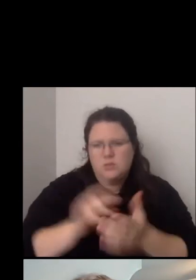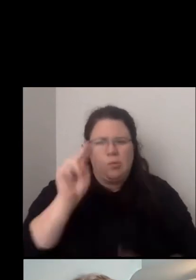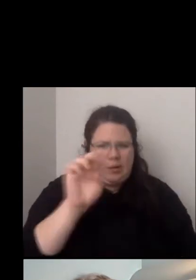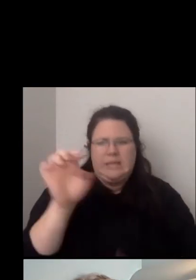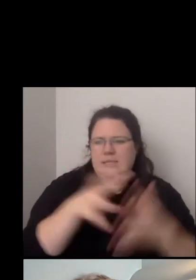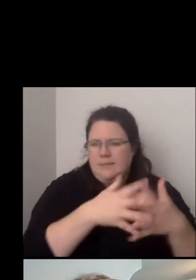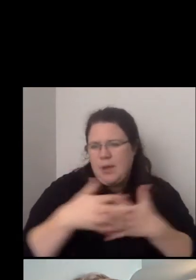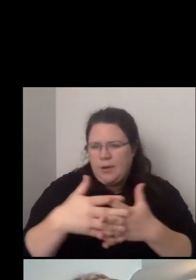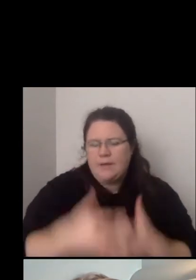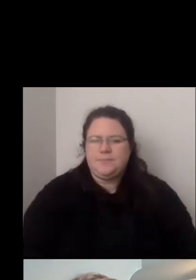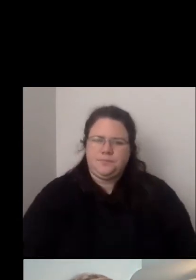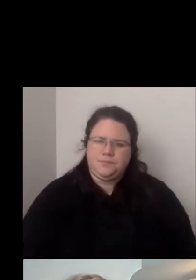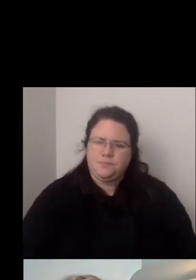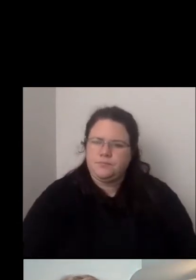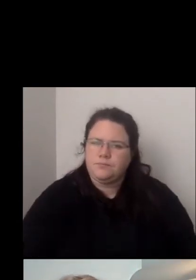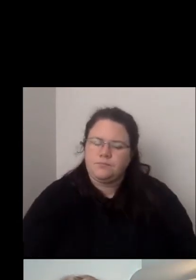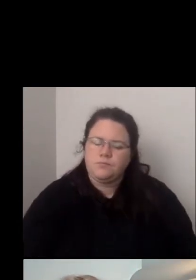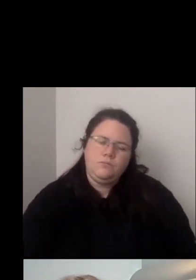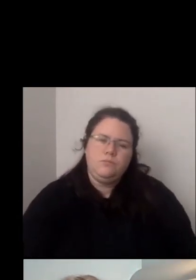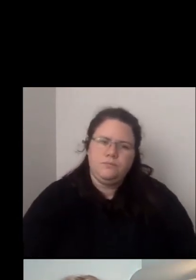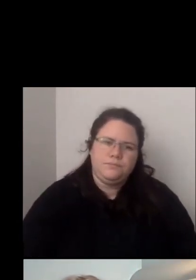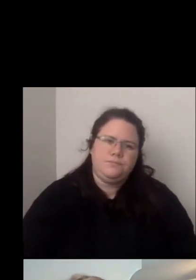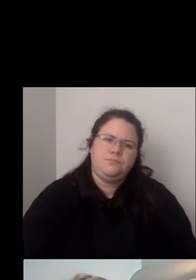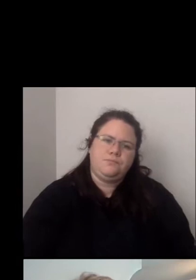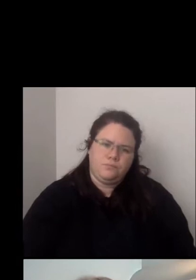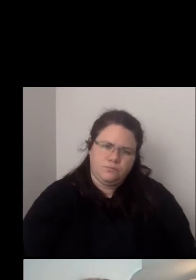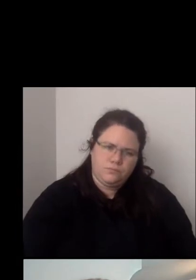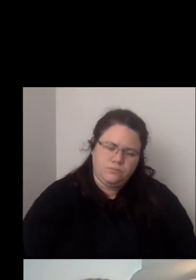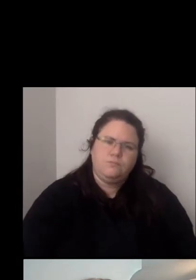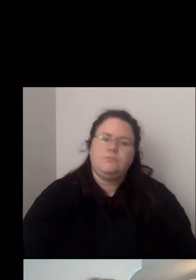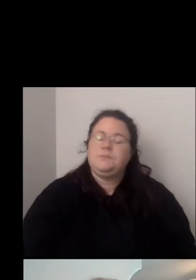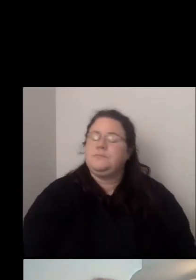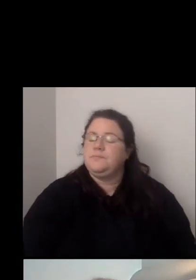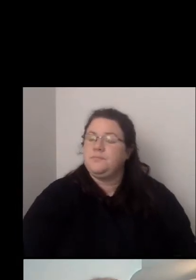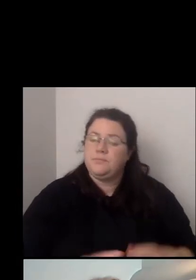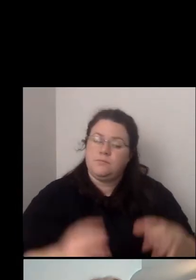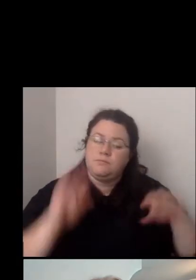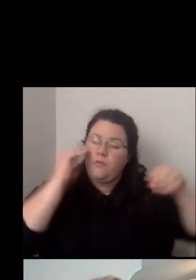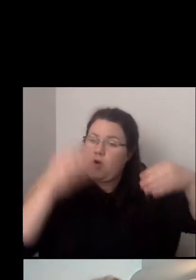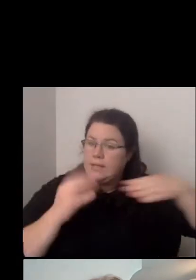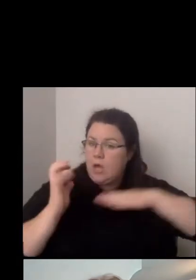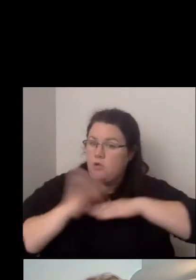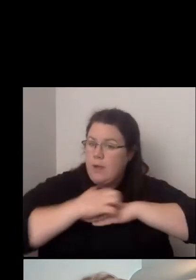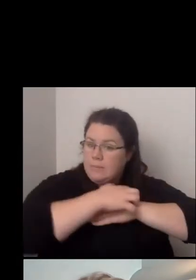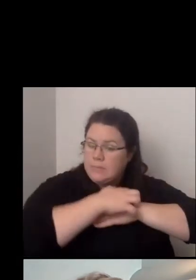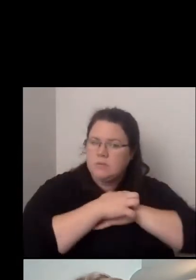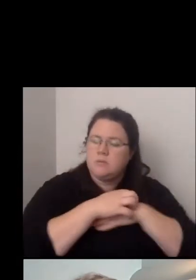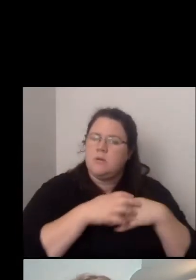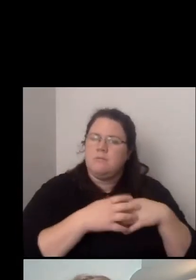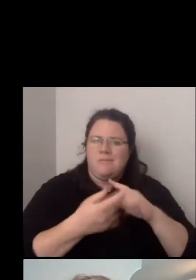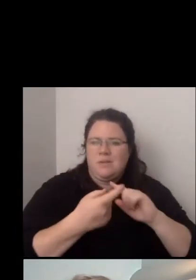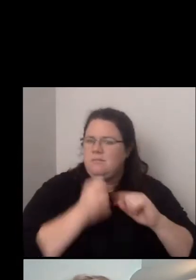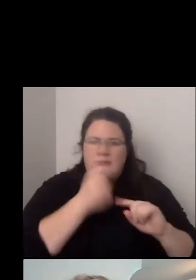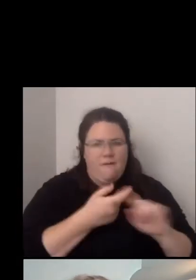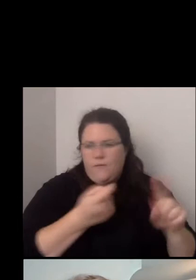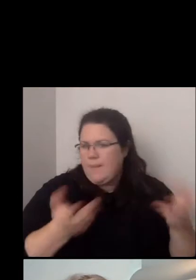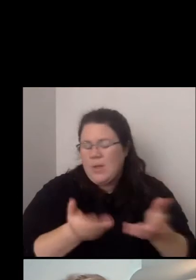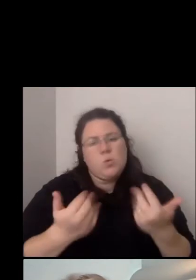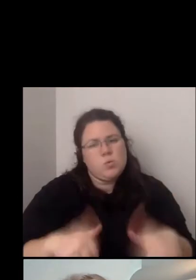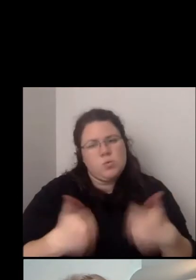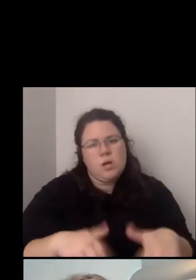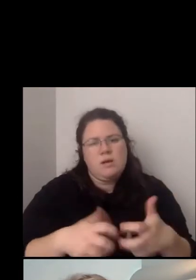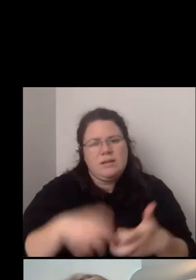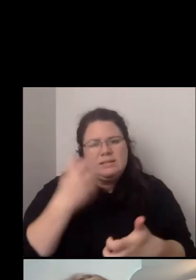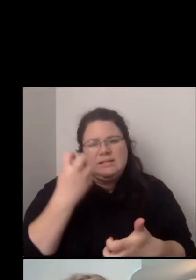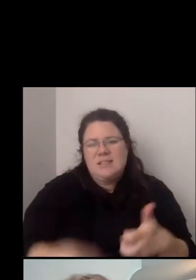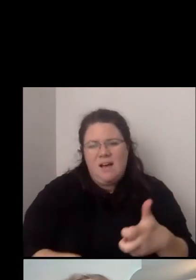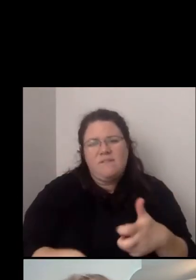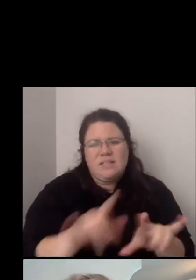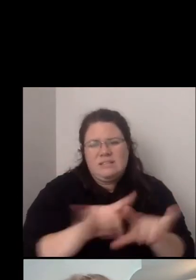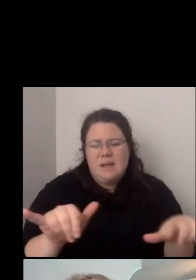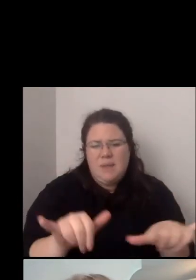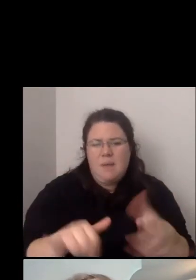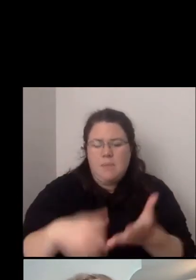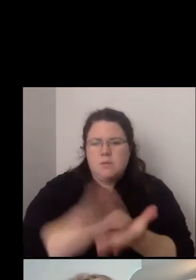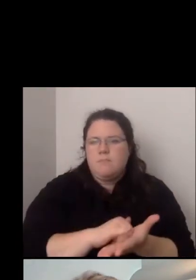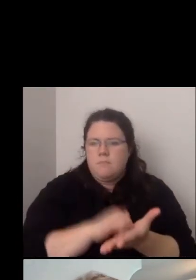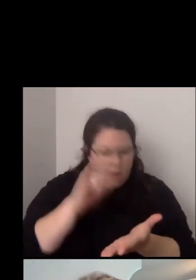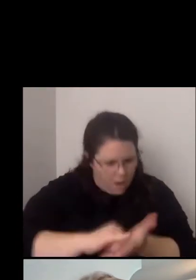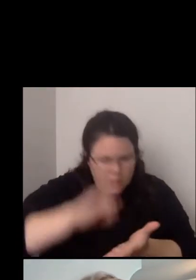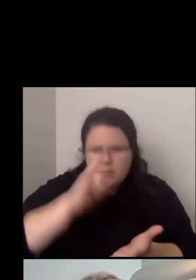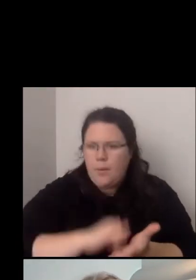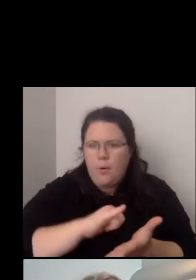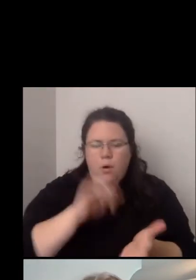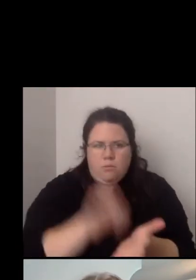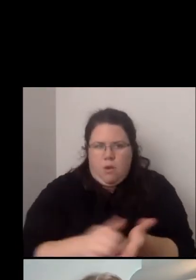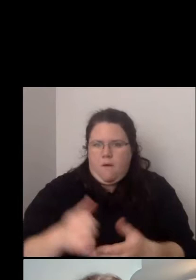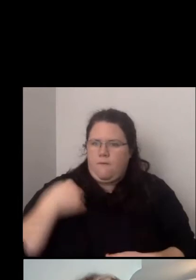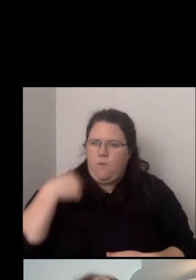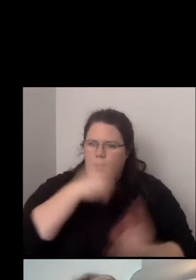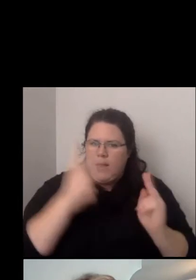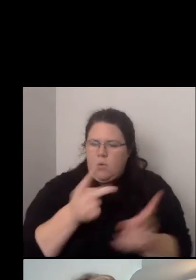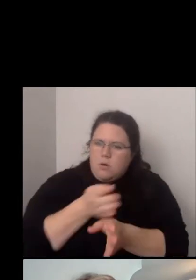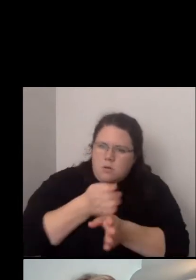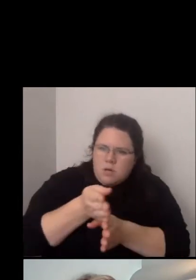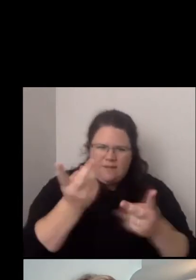When it comes to these wild species of grapes, moving back to grapes, it's really difficult, and often impossible, for paleoethnobotanists to distinguish these species from each other.